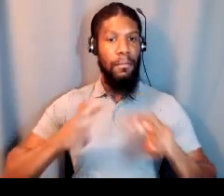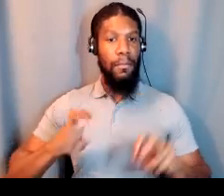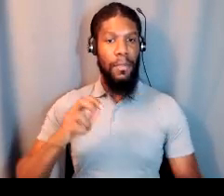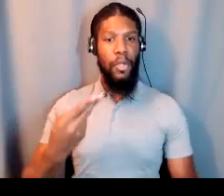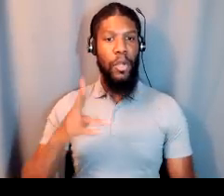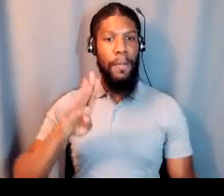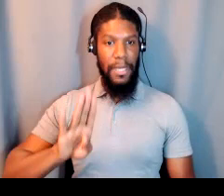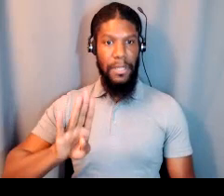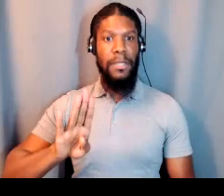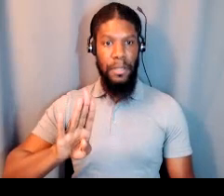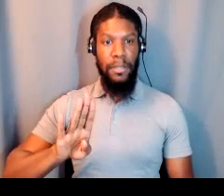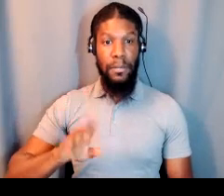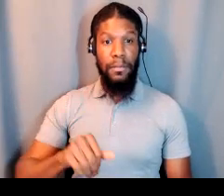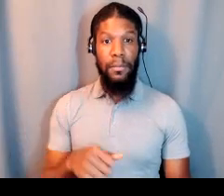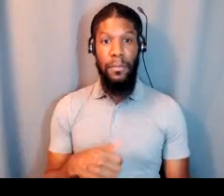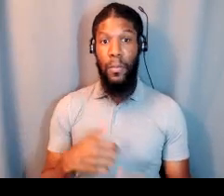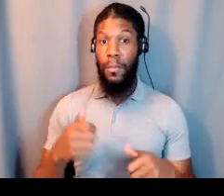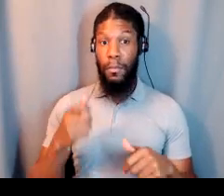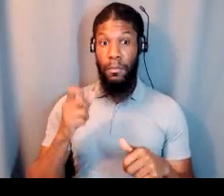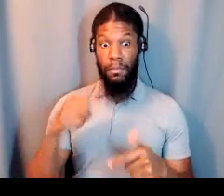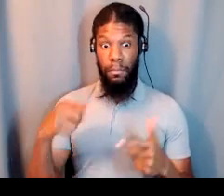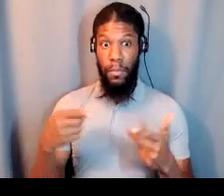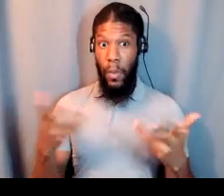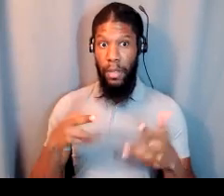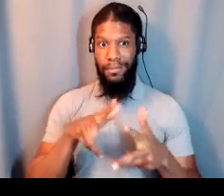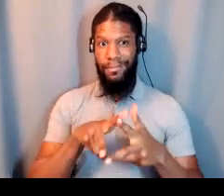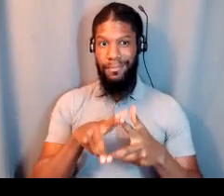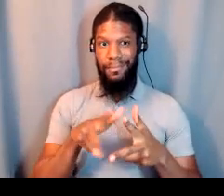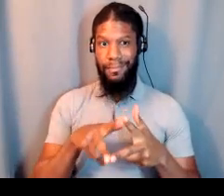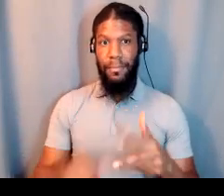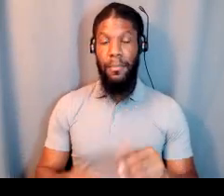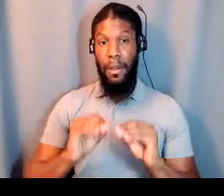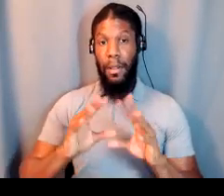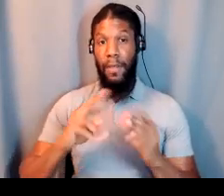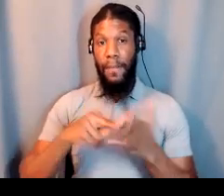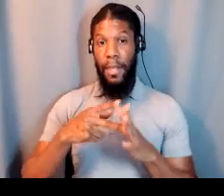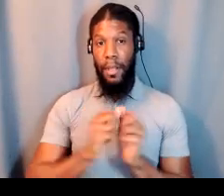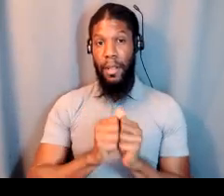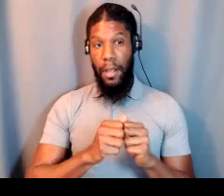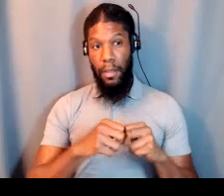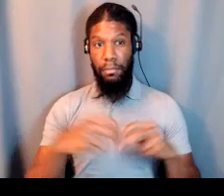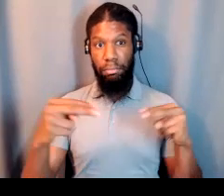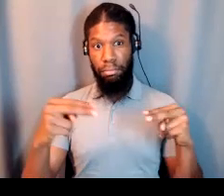These items are the following, and I put them on the screen here for you: (1) Clarify meanings together (2) Expressing understanding